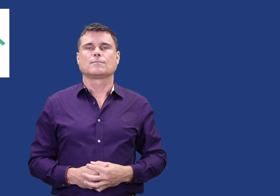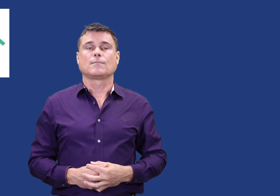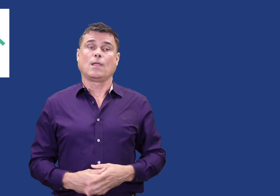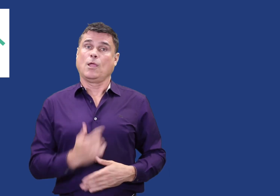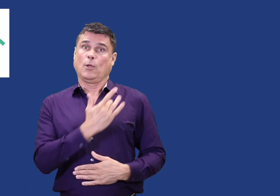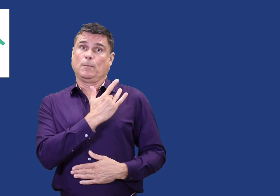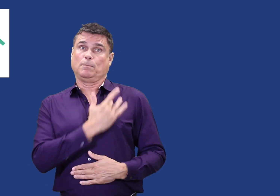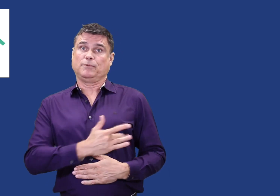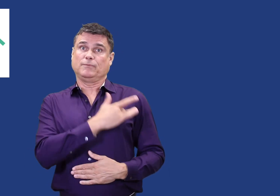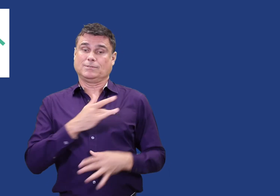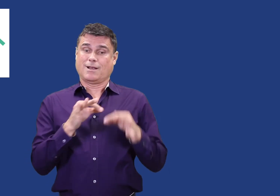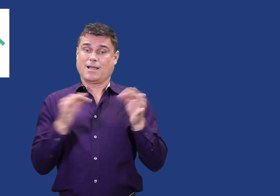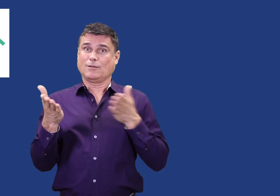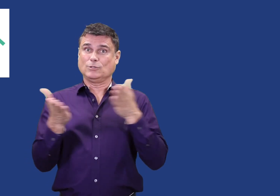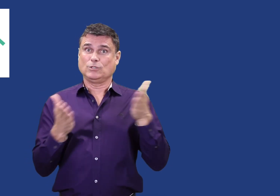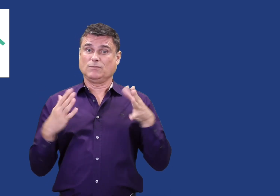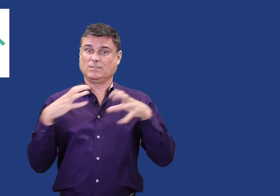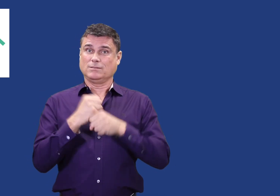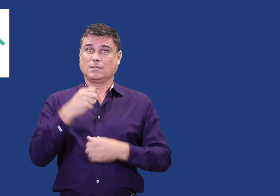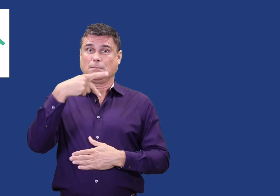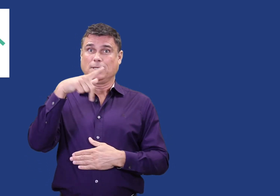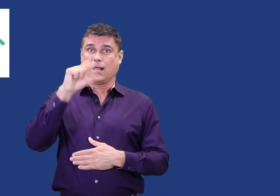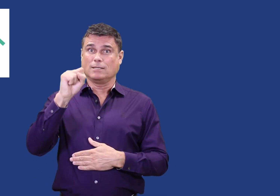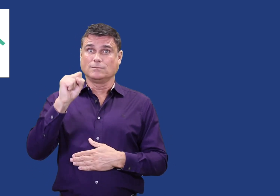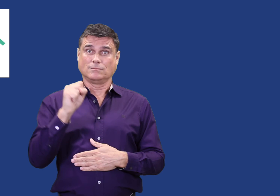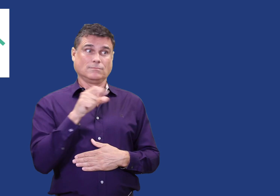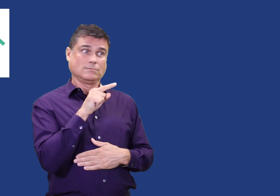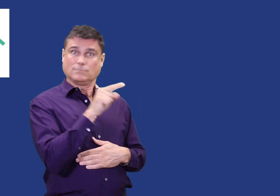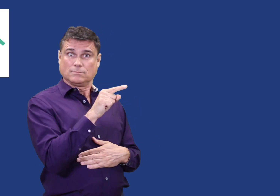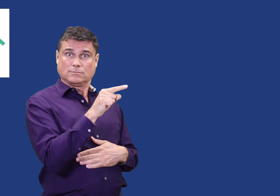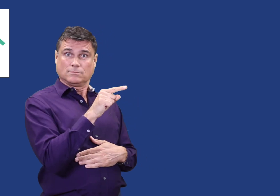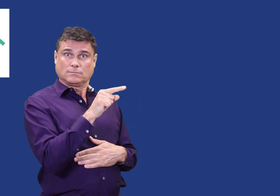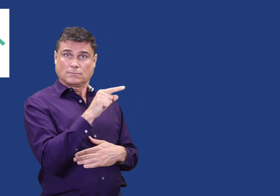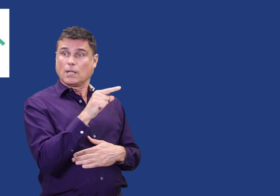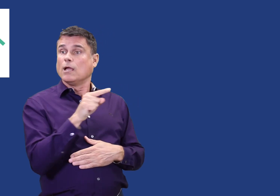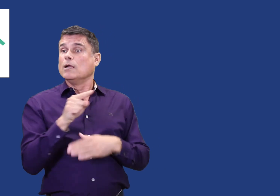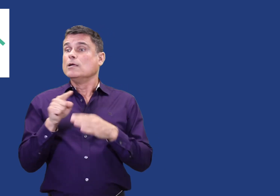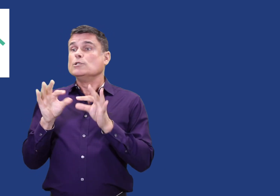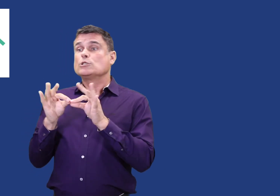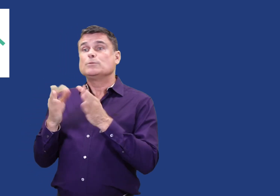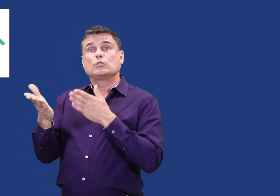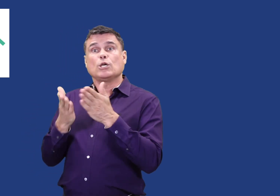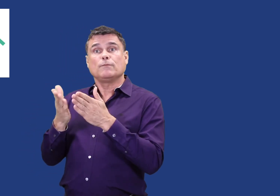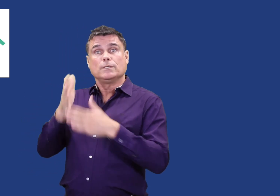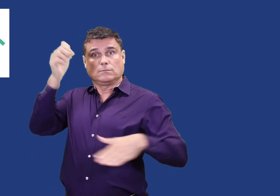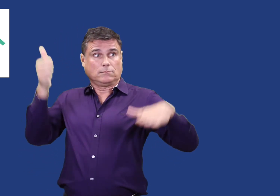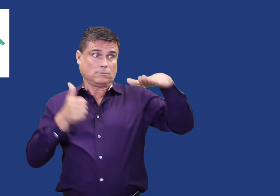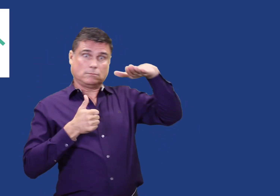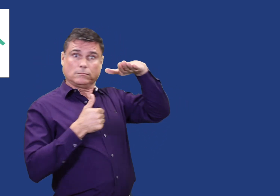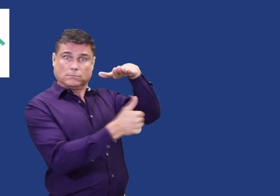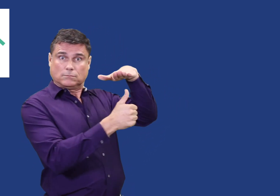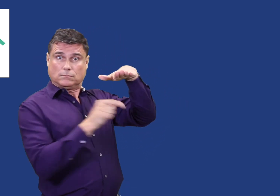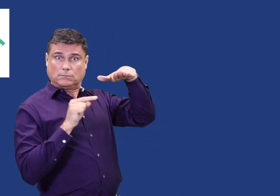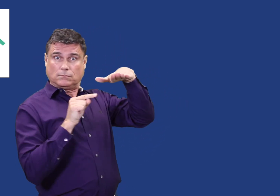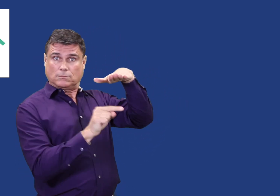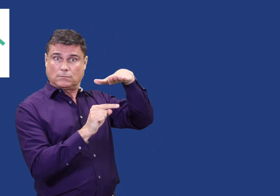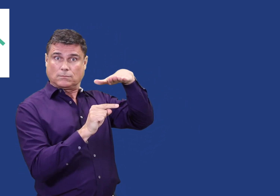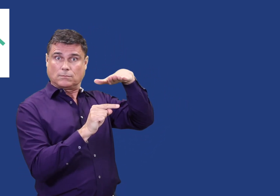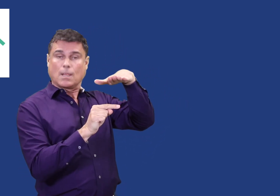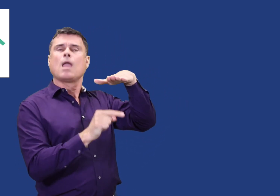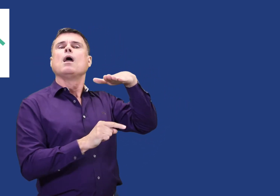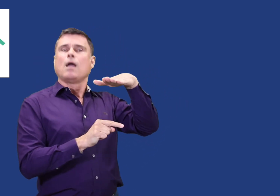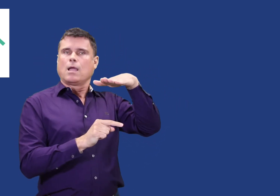BRINGING THE INTERPRETING SERVICES "IN-HOUSE" WITHIN PROVINCIAL LANGUAGE SERVICE